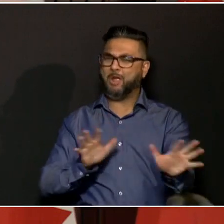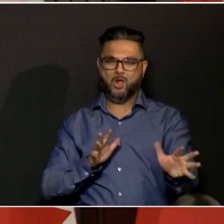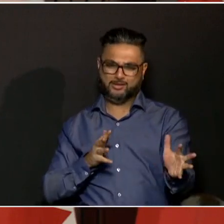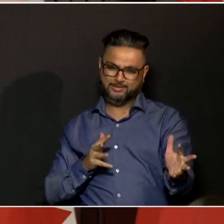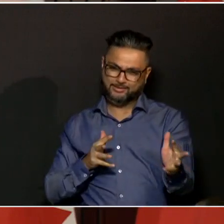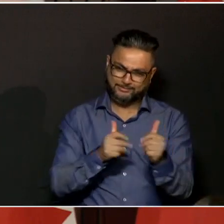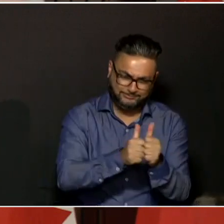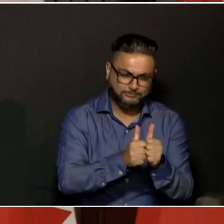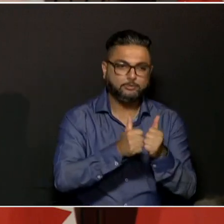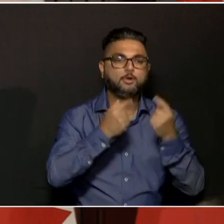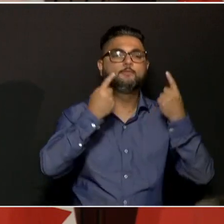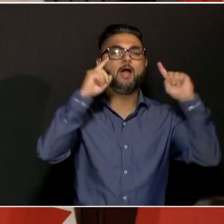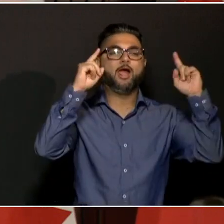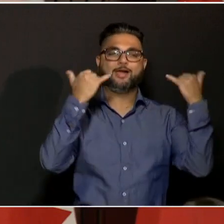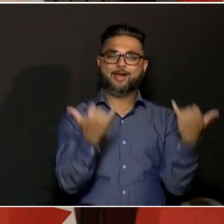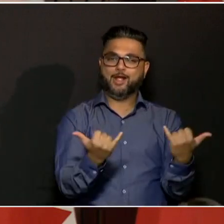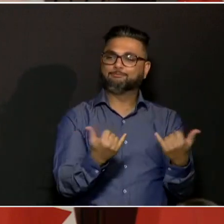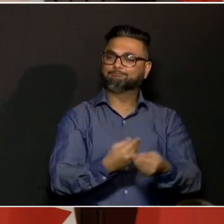to address the backlog so patients can get